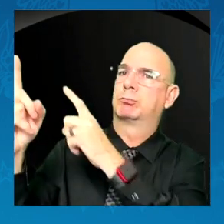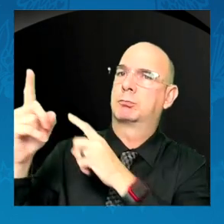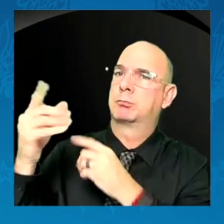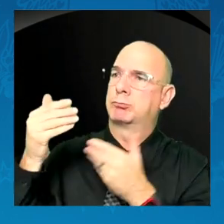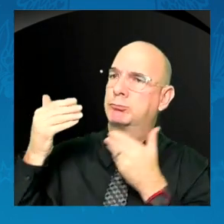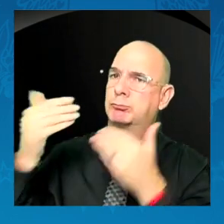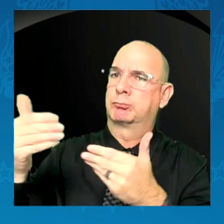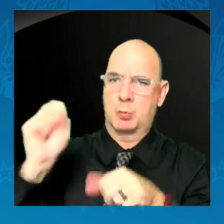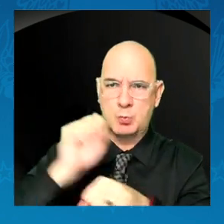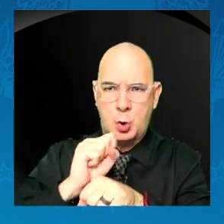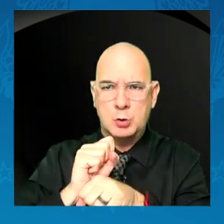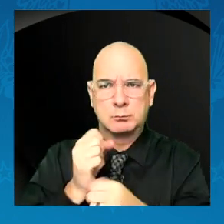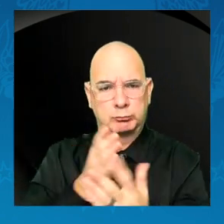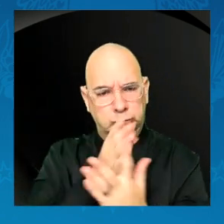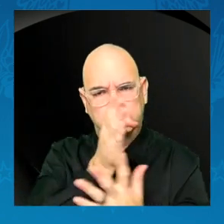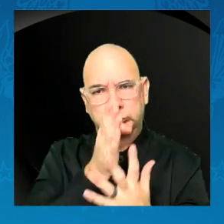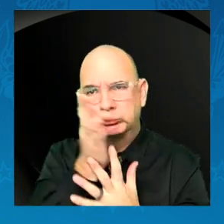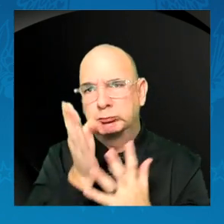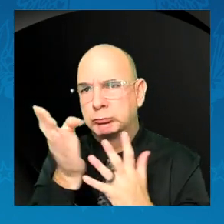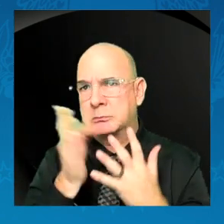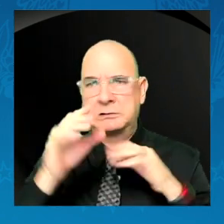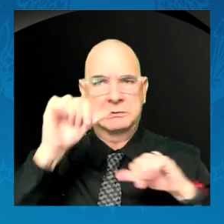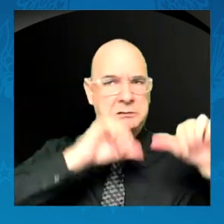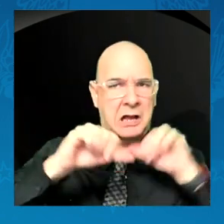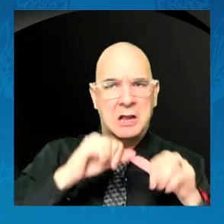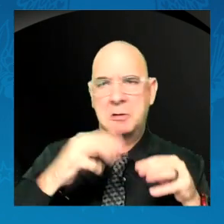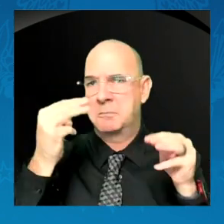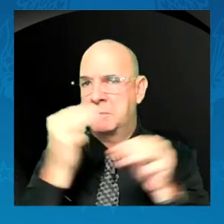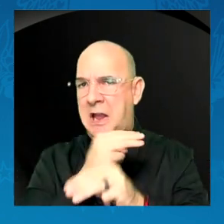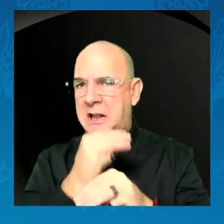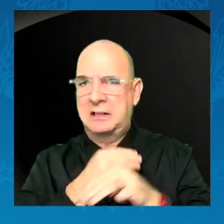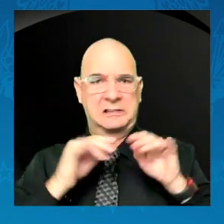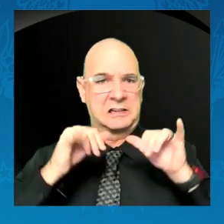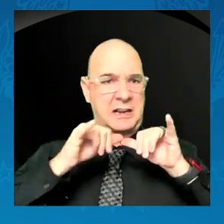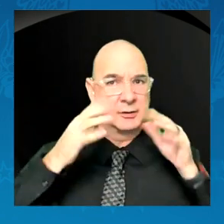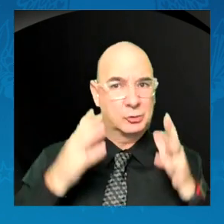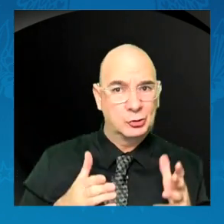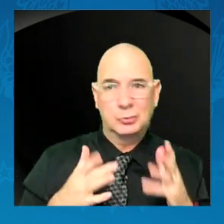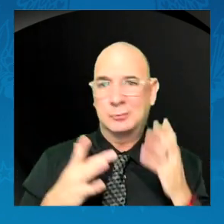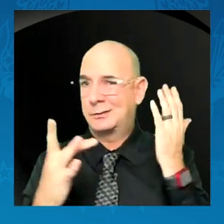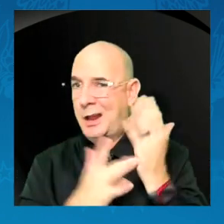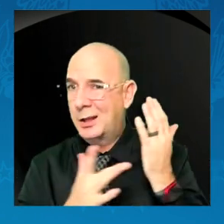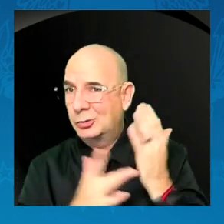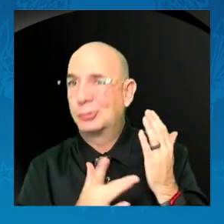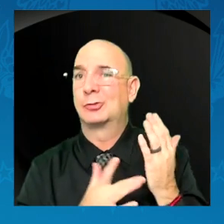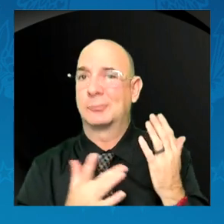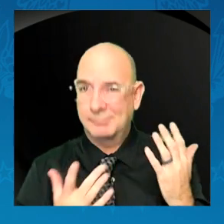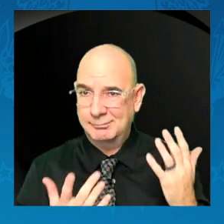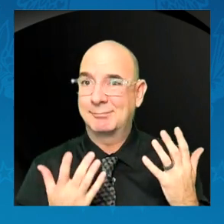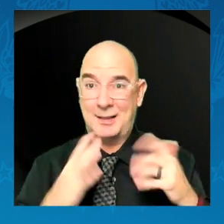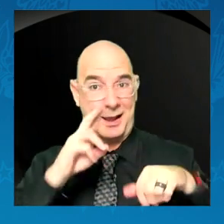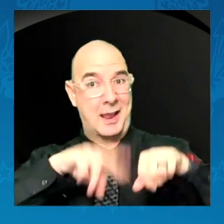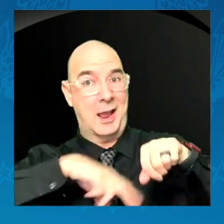The National Space Council has the unique ability to bring the entire federal government together